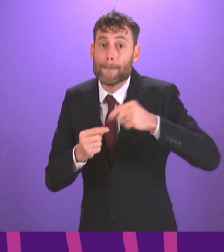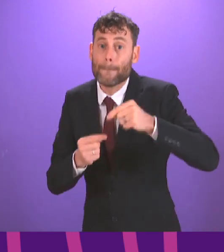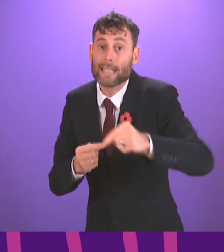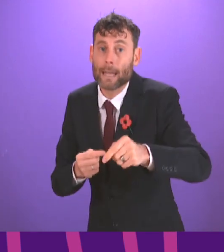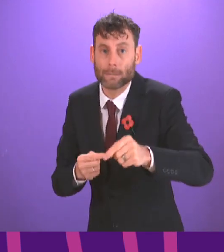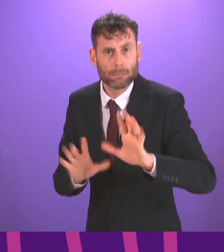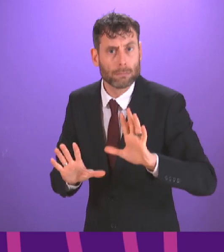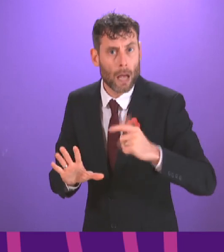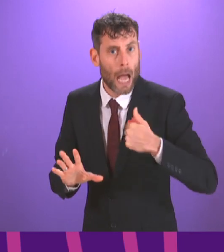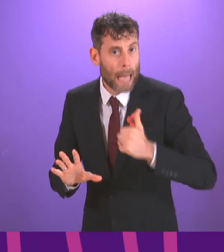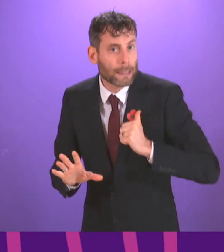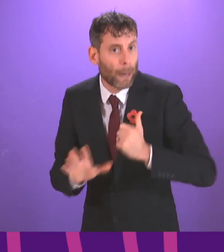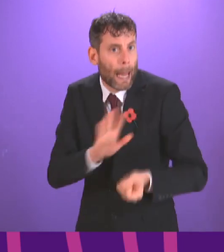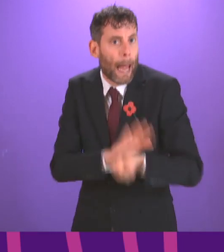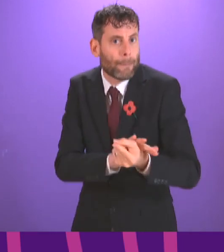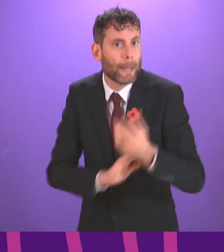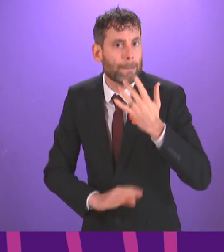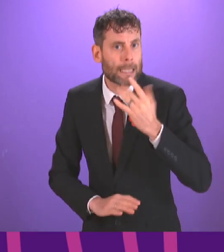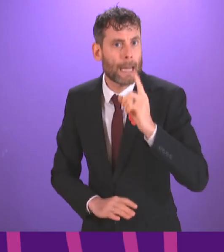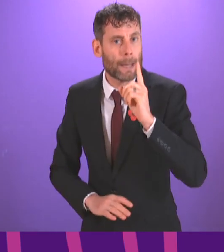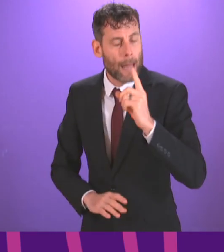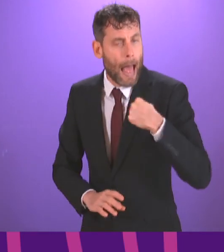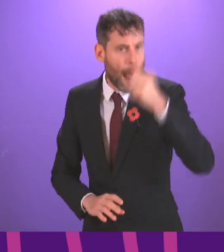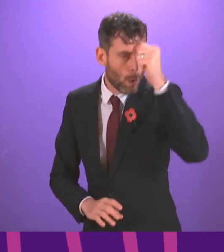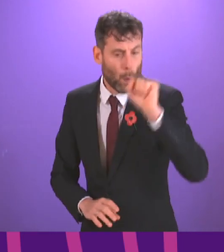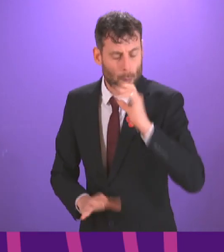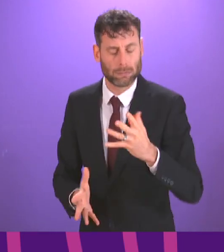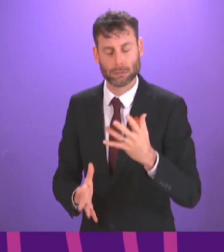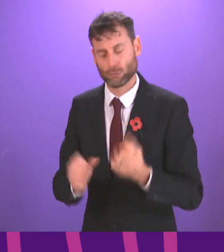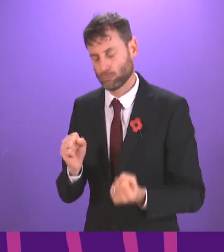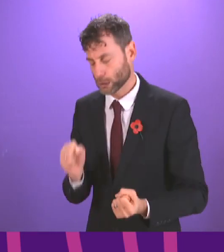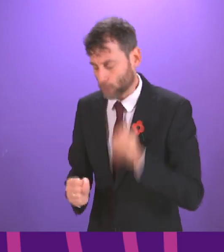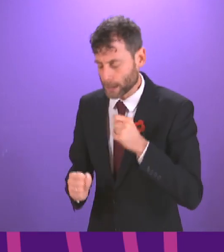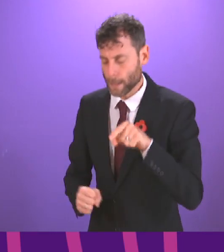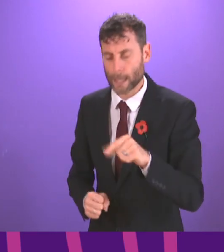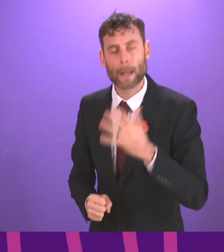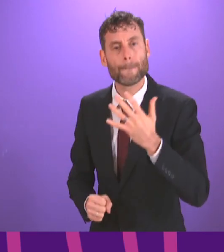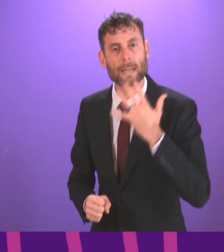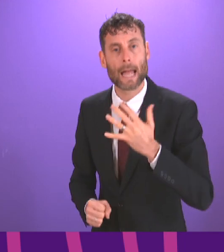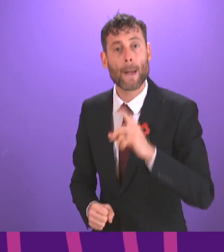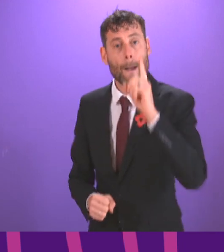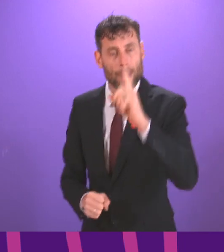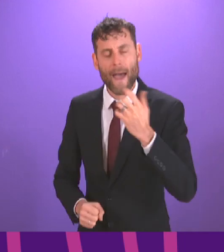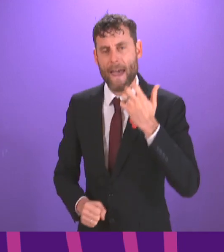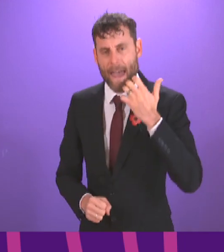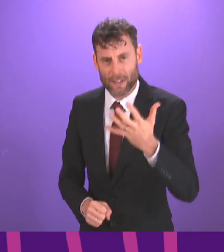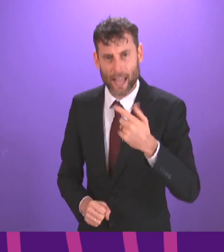but I promise everybody in the country that, every single day, I and my Government will